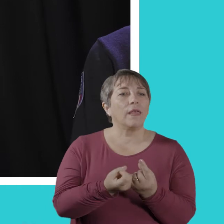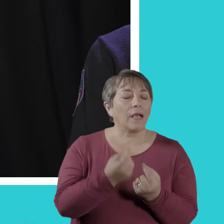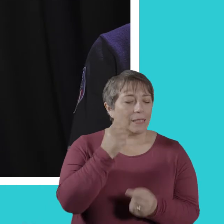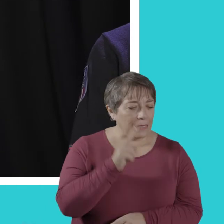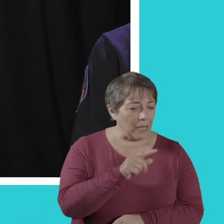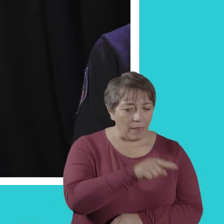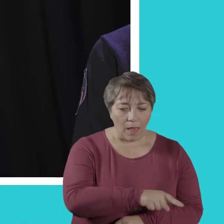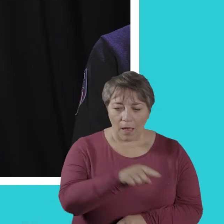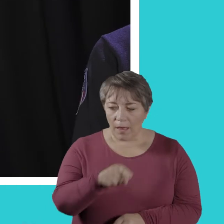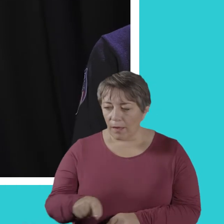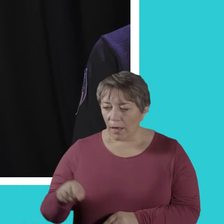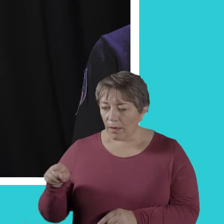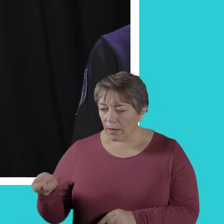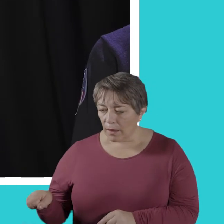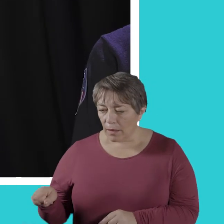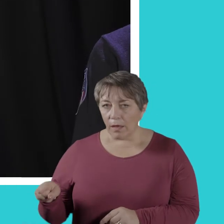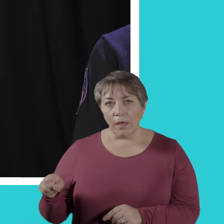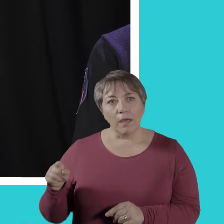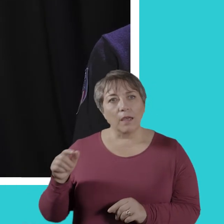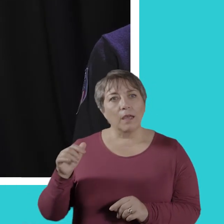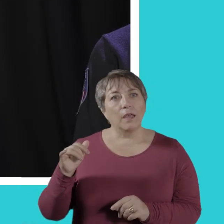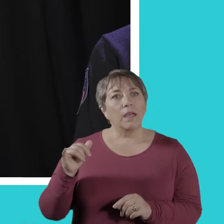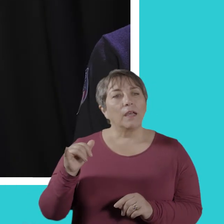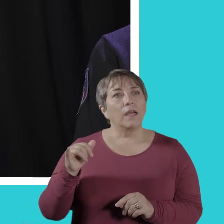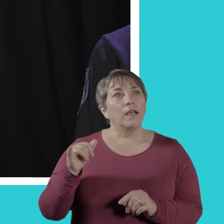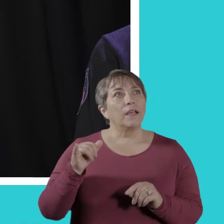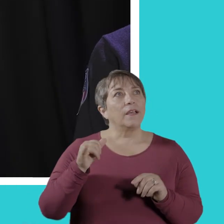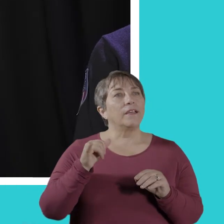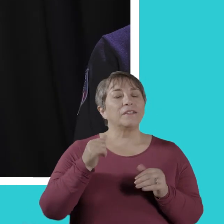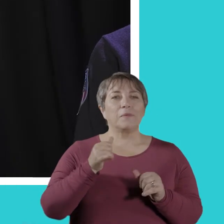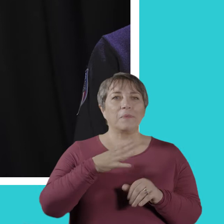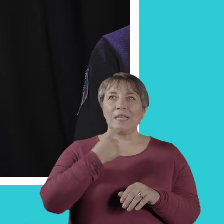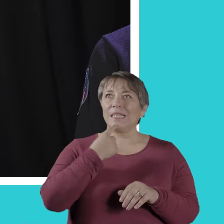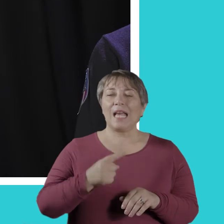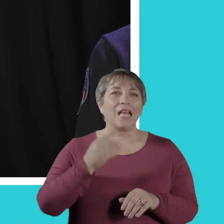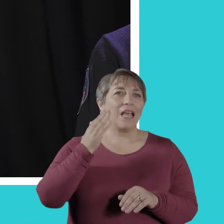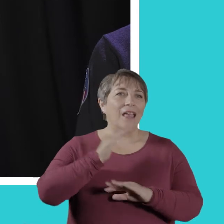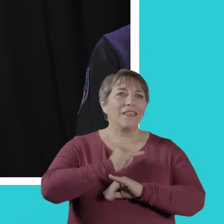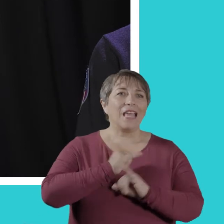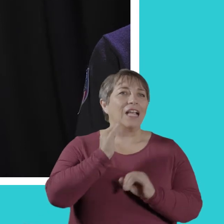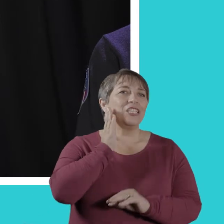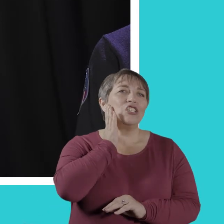is you know one sometimes I think get rid of your anti-racism training. Like just get rid of it because if you're not going to do it properly don't bother do it.